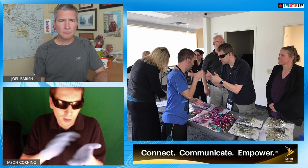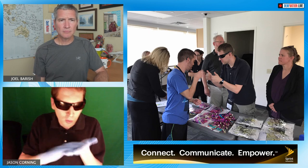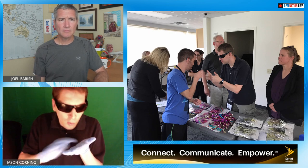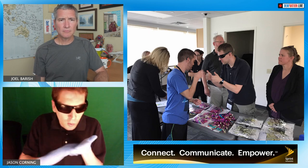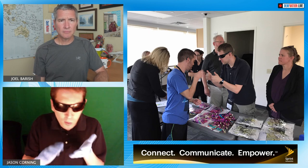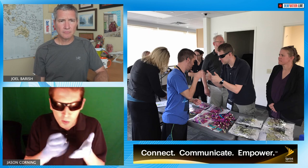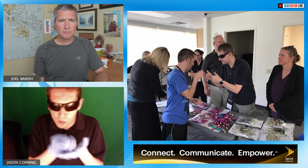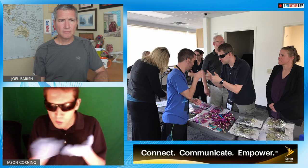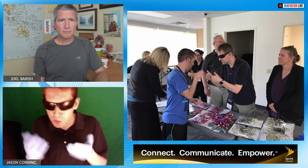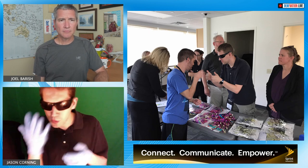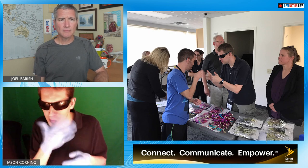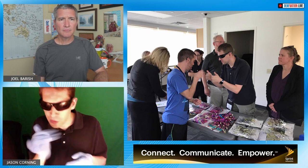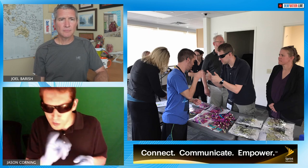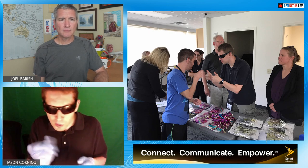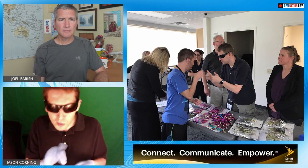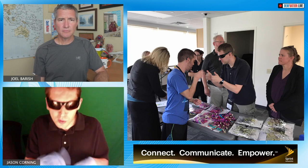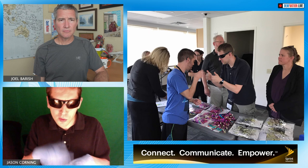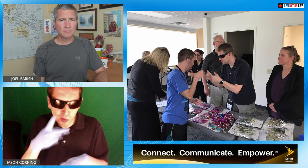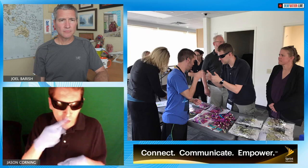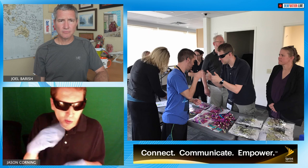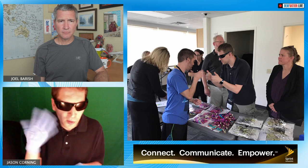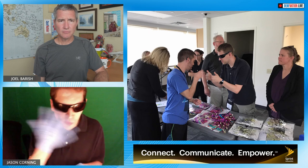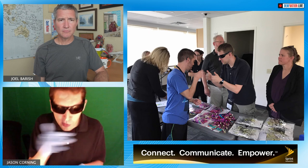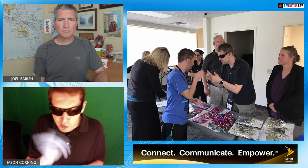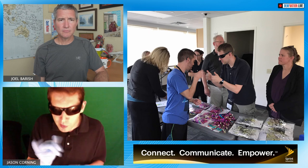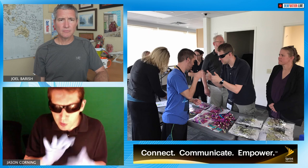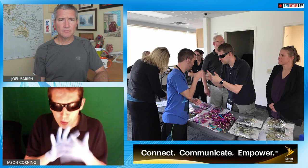what does Braille equipment look like, Pro-Tactile look like